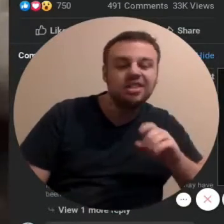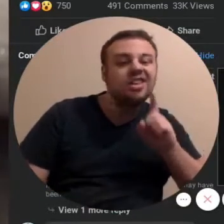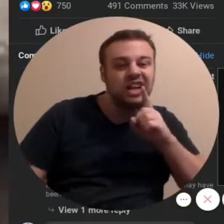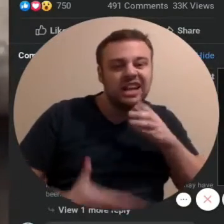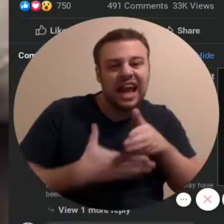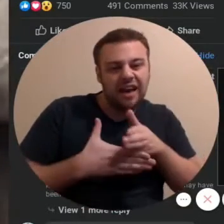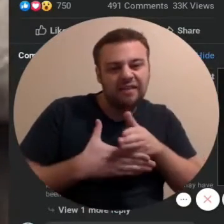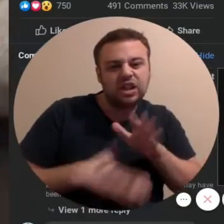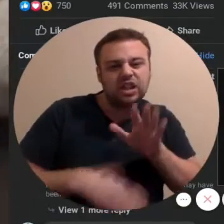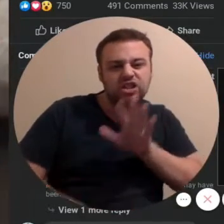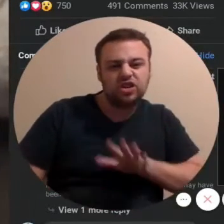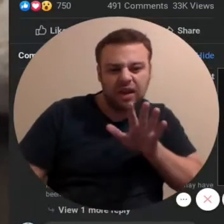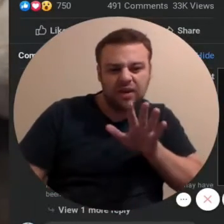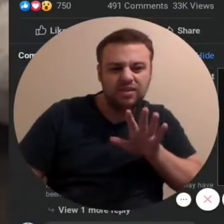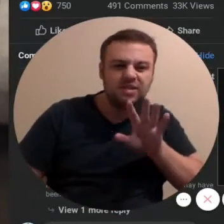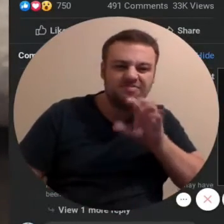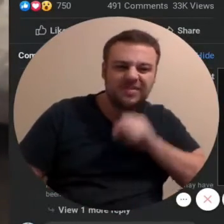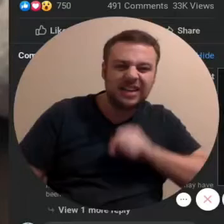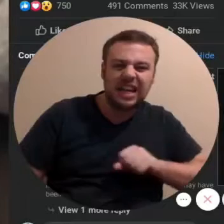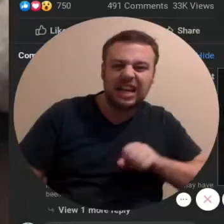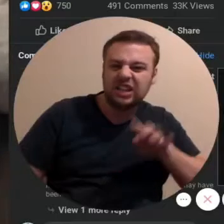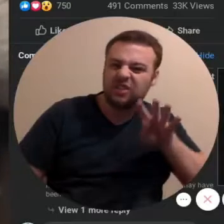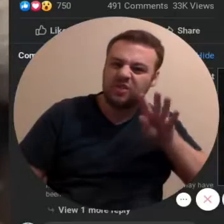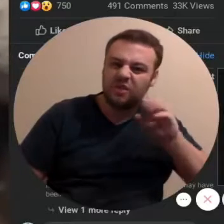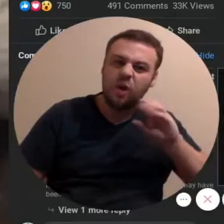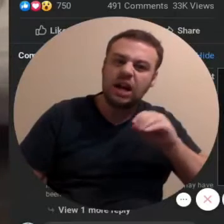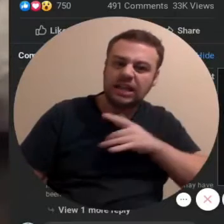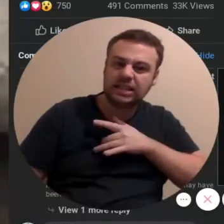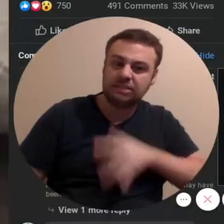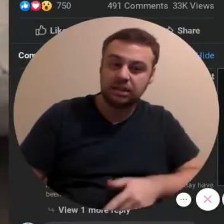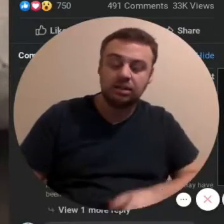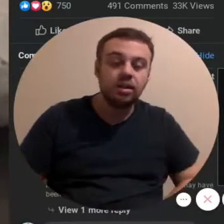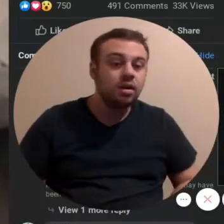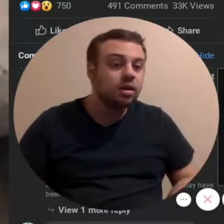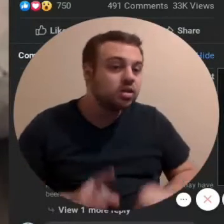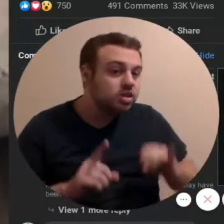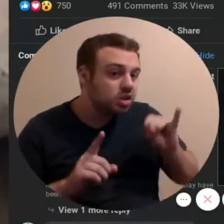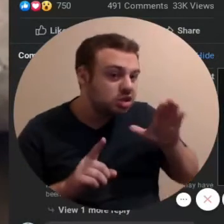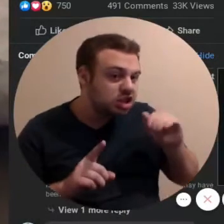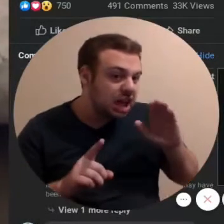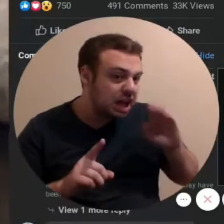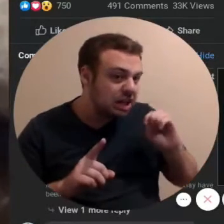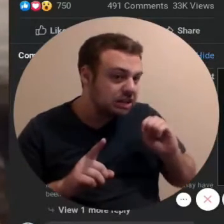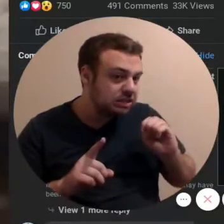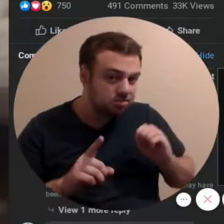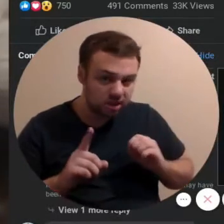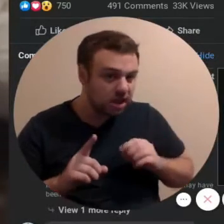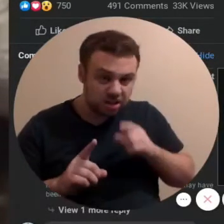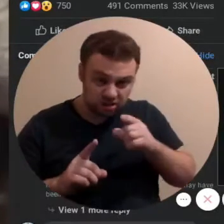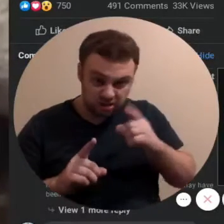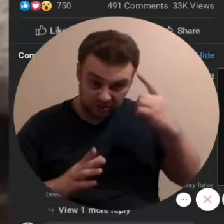Erica: Now, how can we tell, Janice? You told me I could step in here, as long as he didn't seem stressed. He seems perfectly content, but what